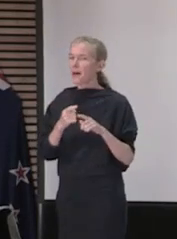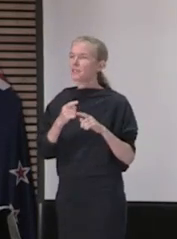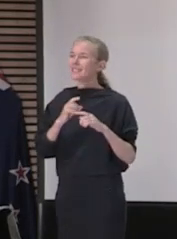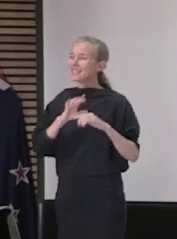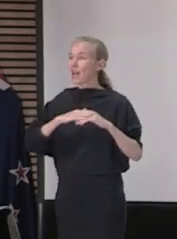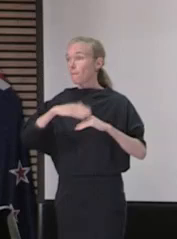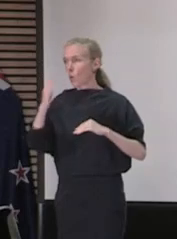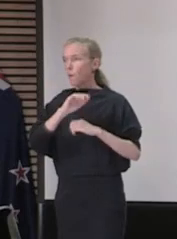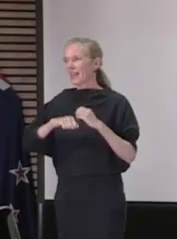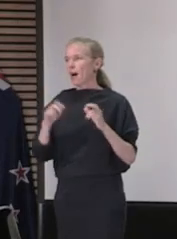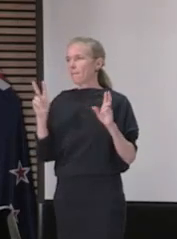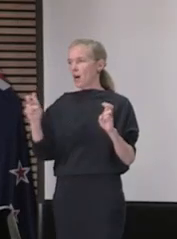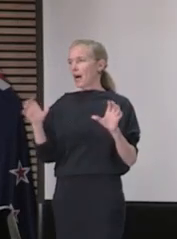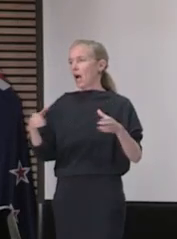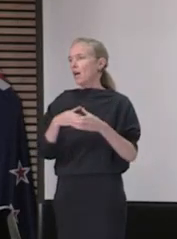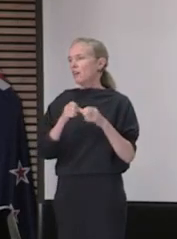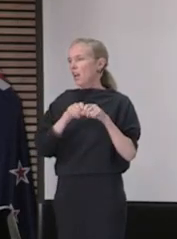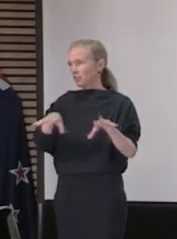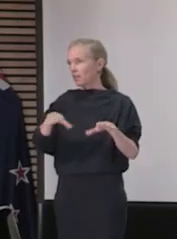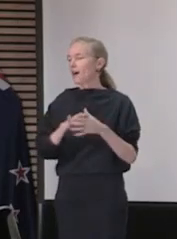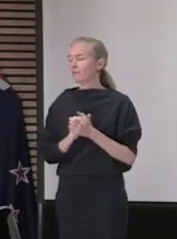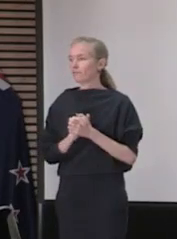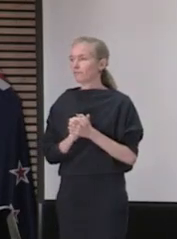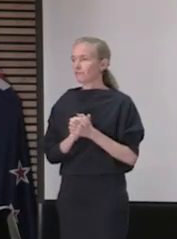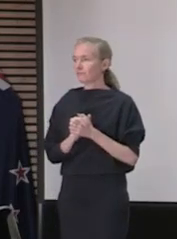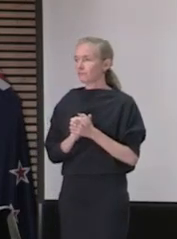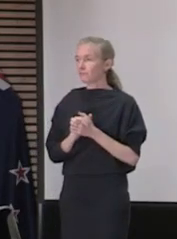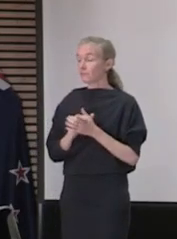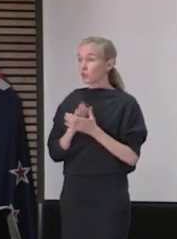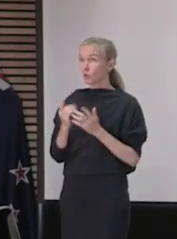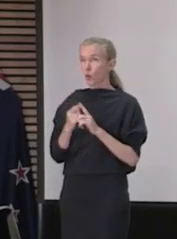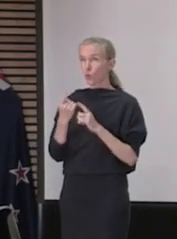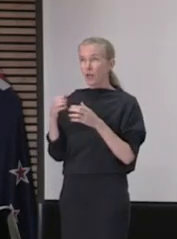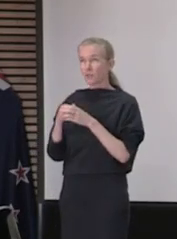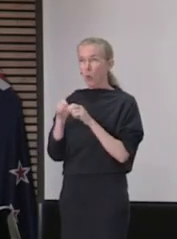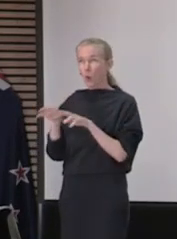country, so actually associated withthat event, there was a smallcluster in Wellington. There'sa larger cluster of about 25.